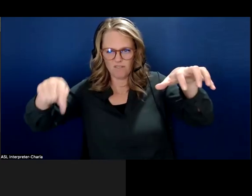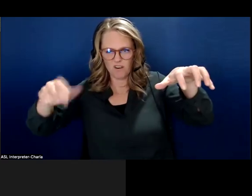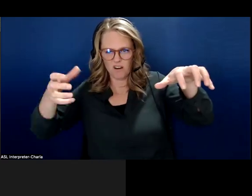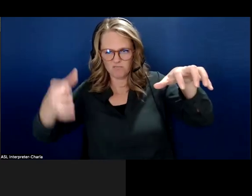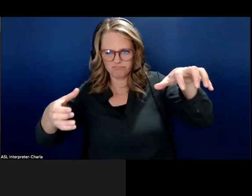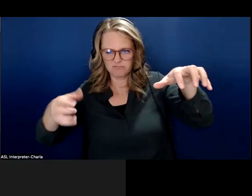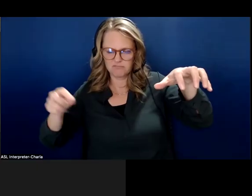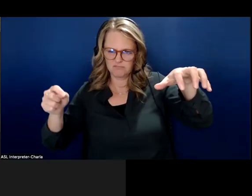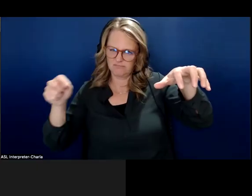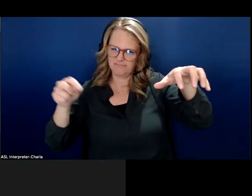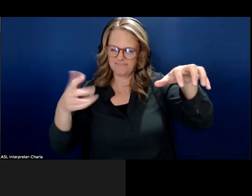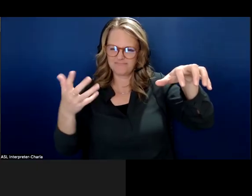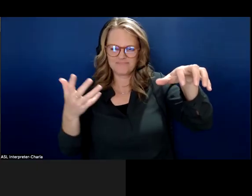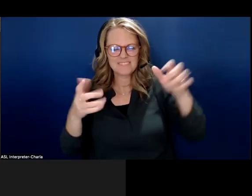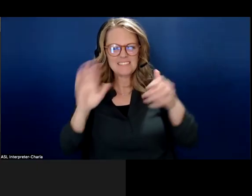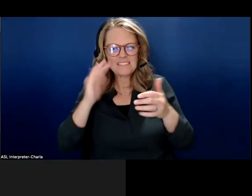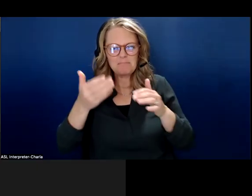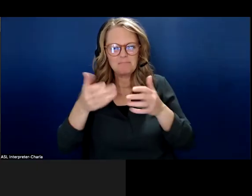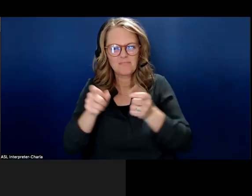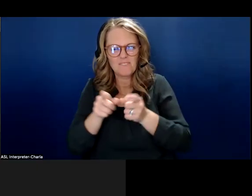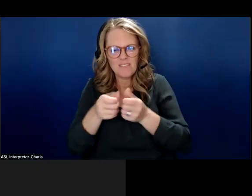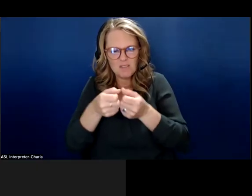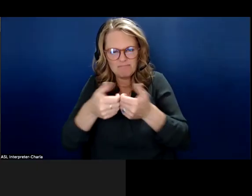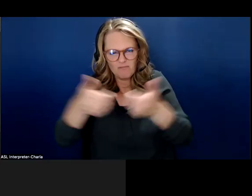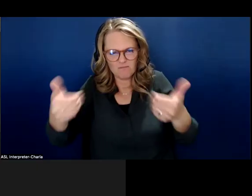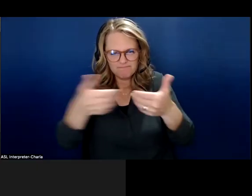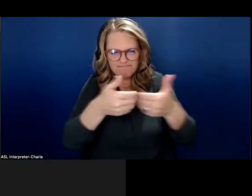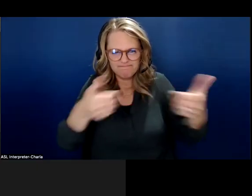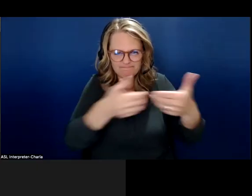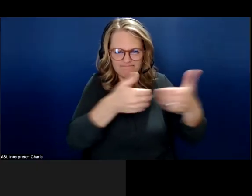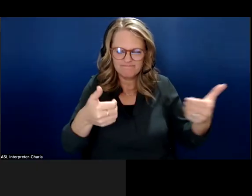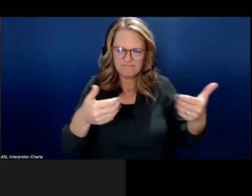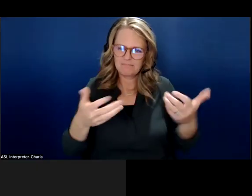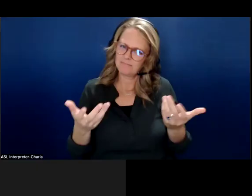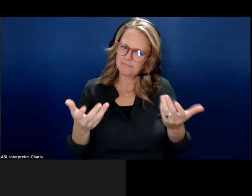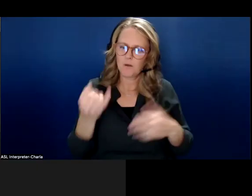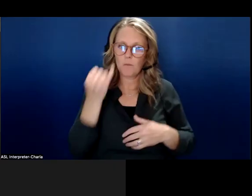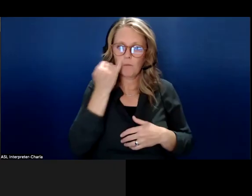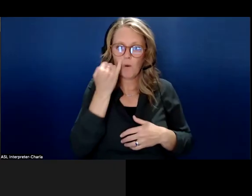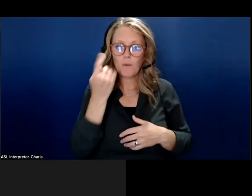how people are really gonna utilize things, have protection. If somebody's trying to read something on the screen